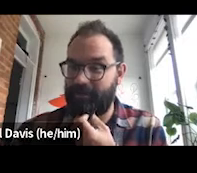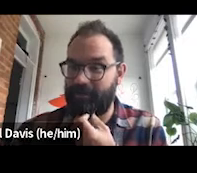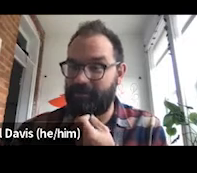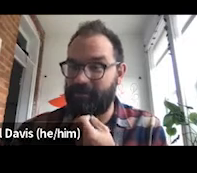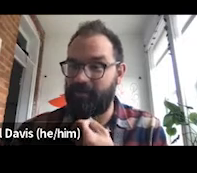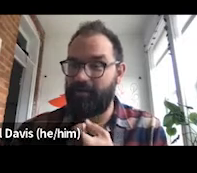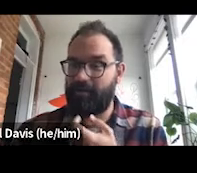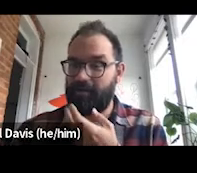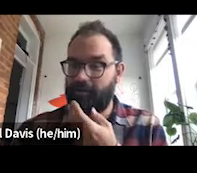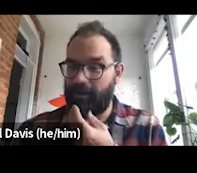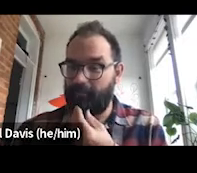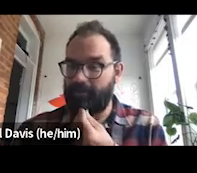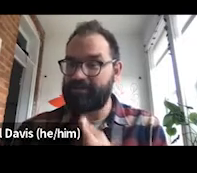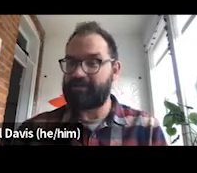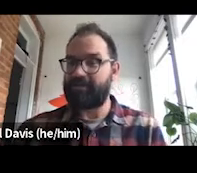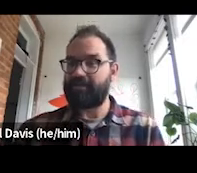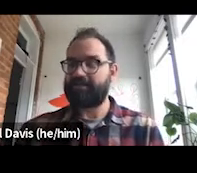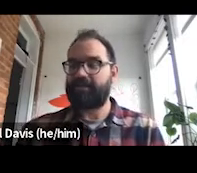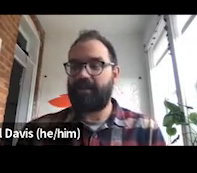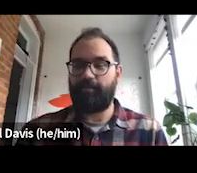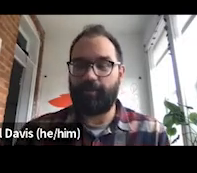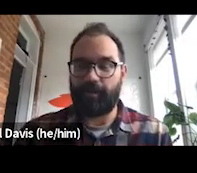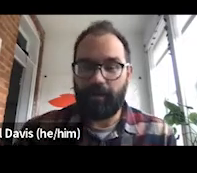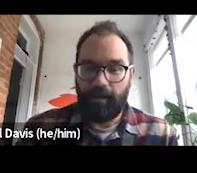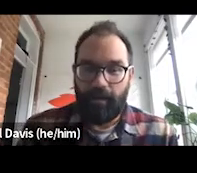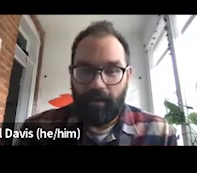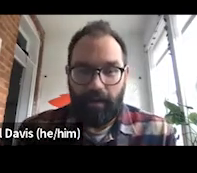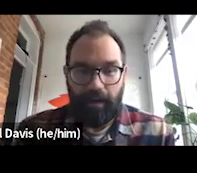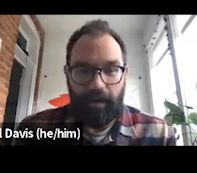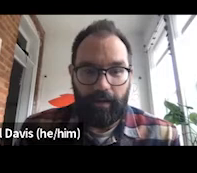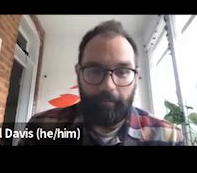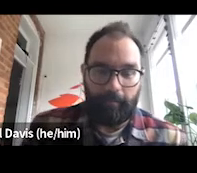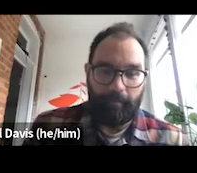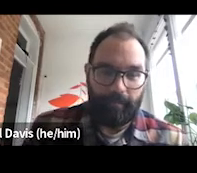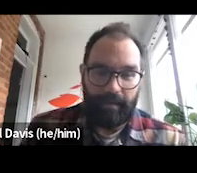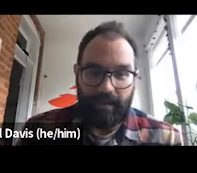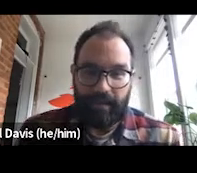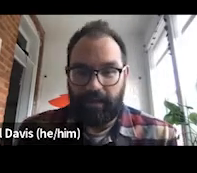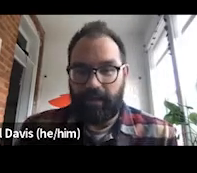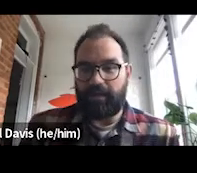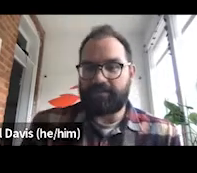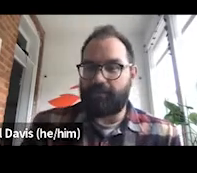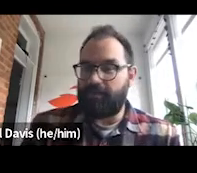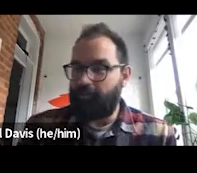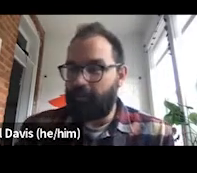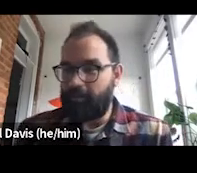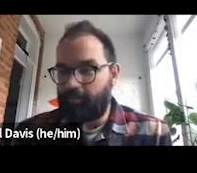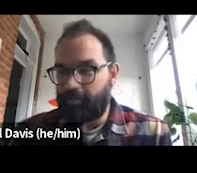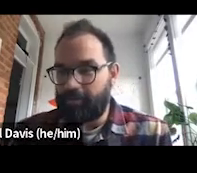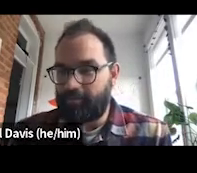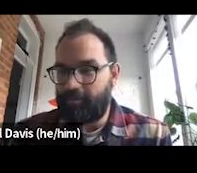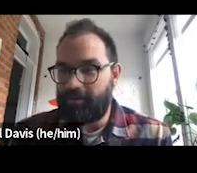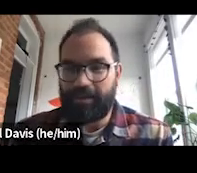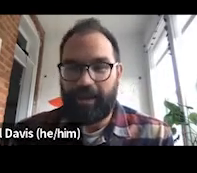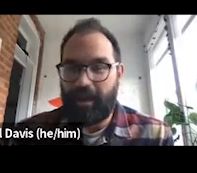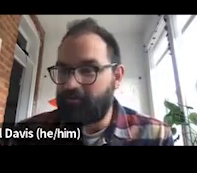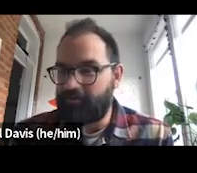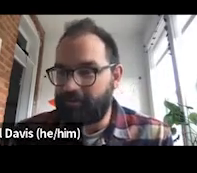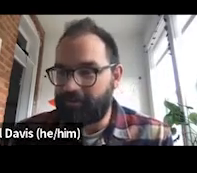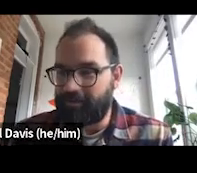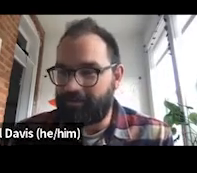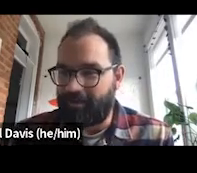writing like grant budget and thing like that, but it is really important to put like everything